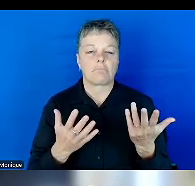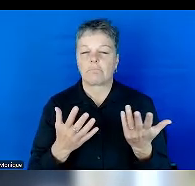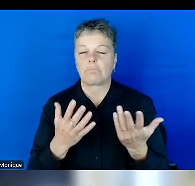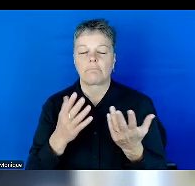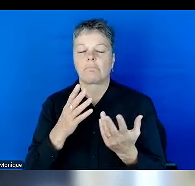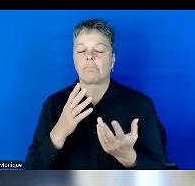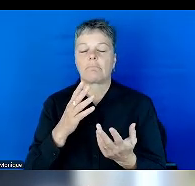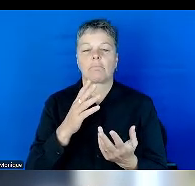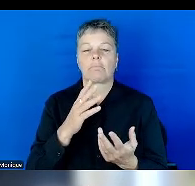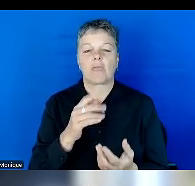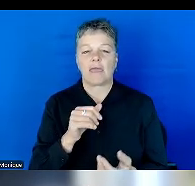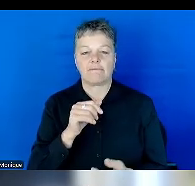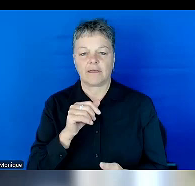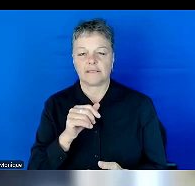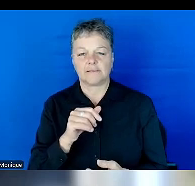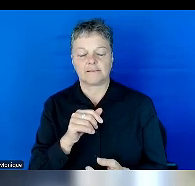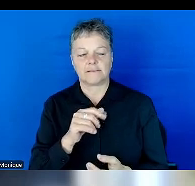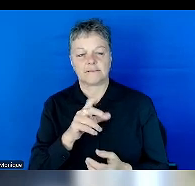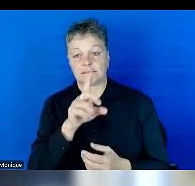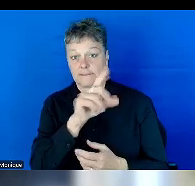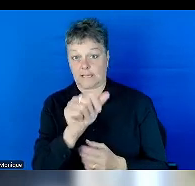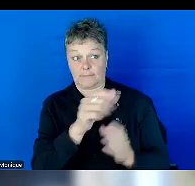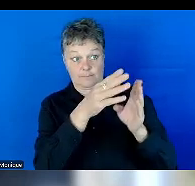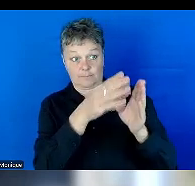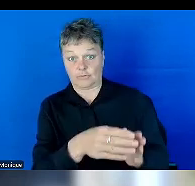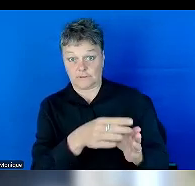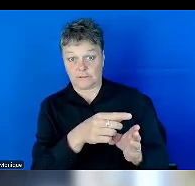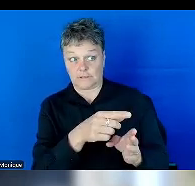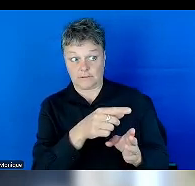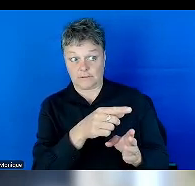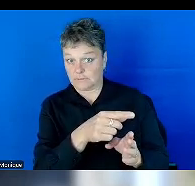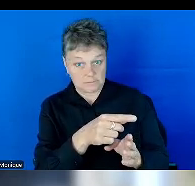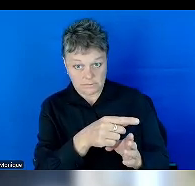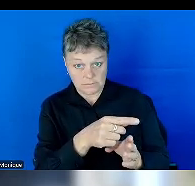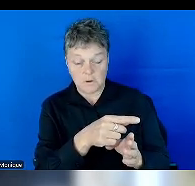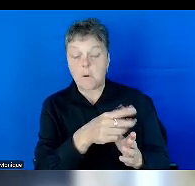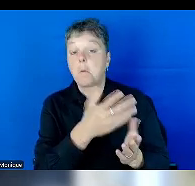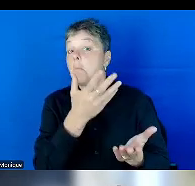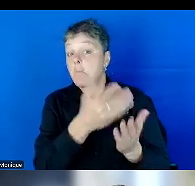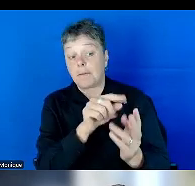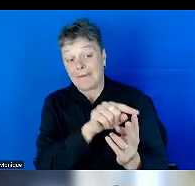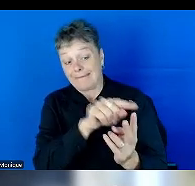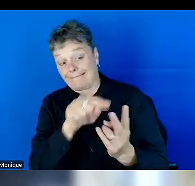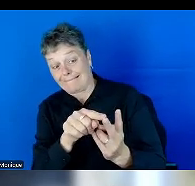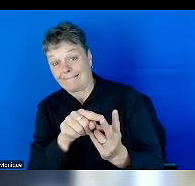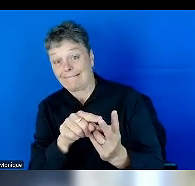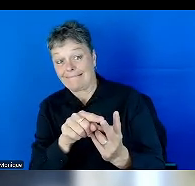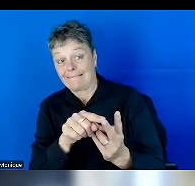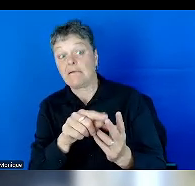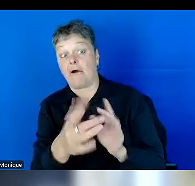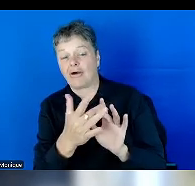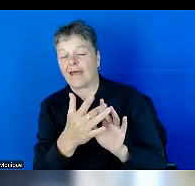uh guardianship or power of attorney that allows them to speak on that person's behalf. But even